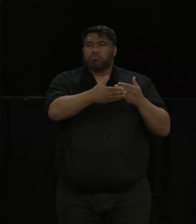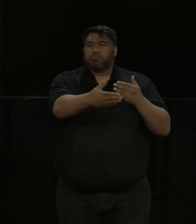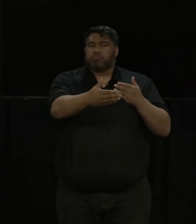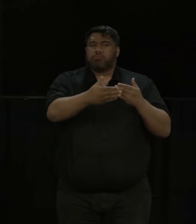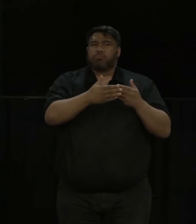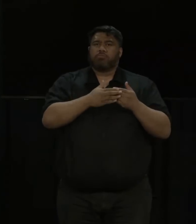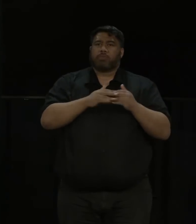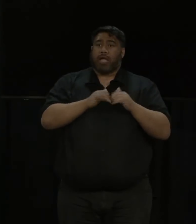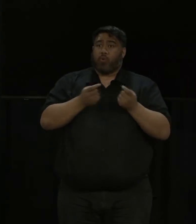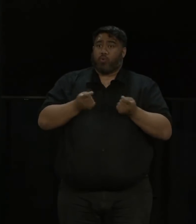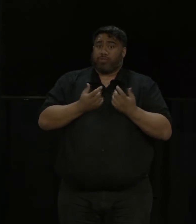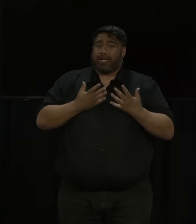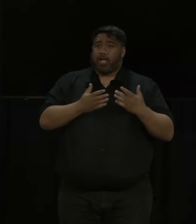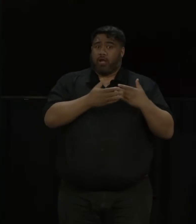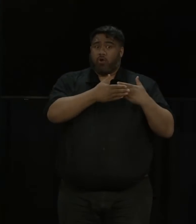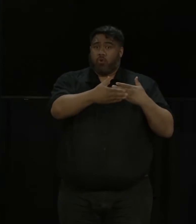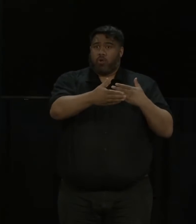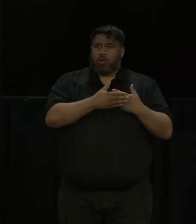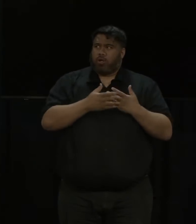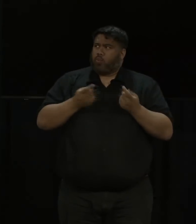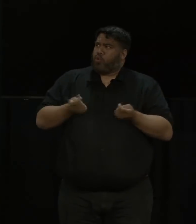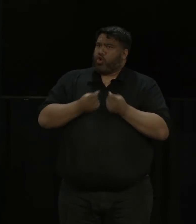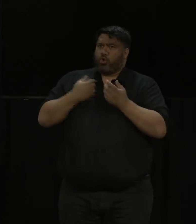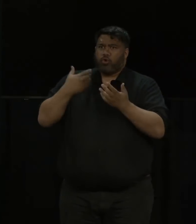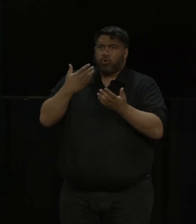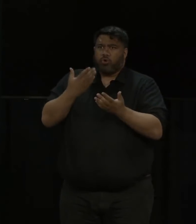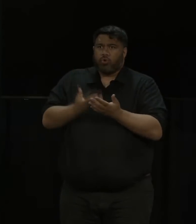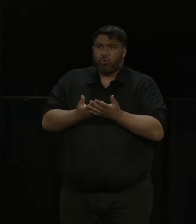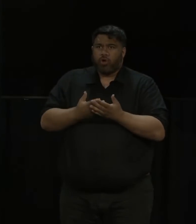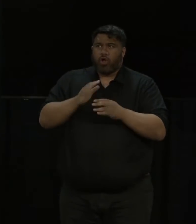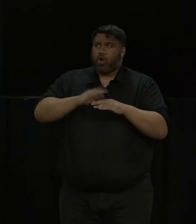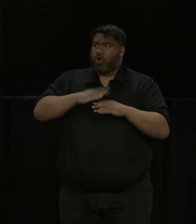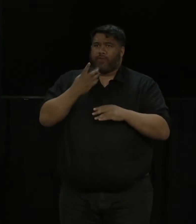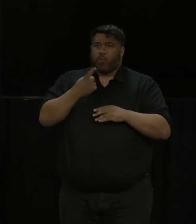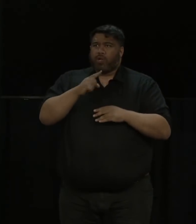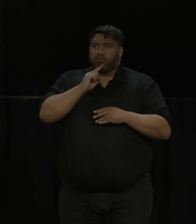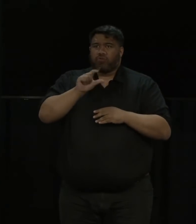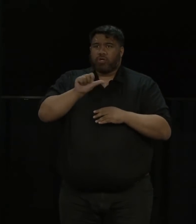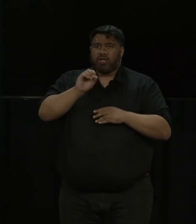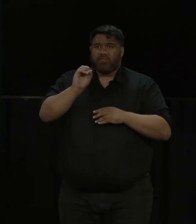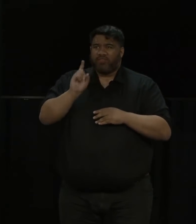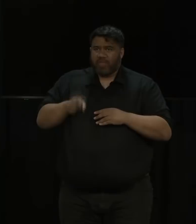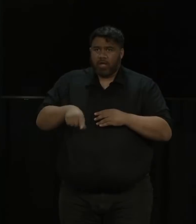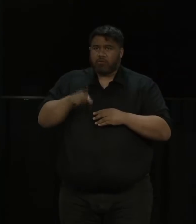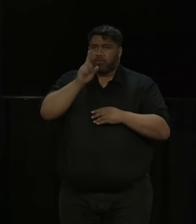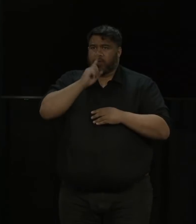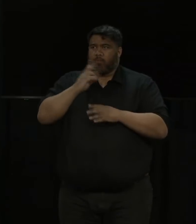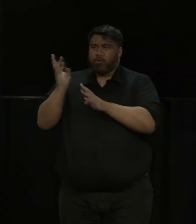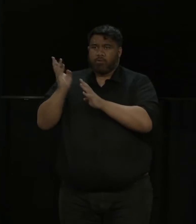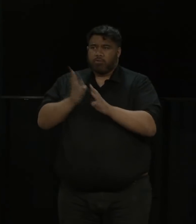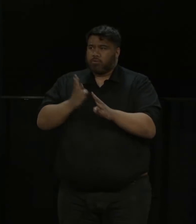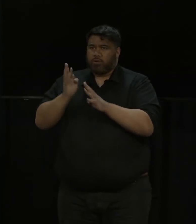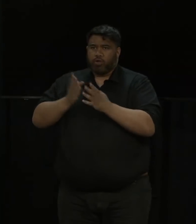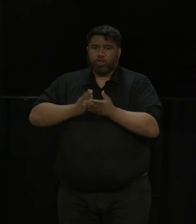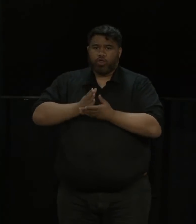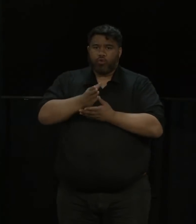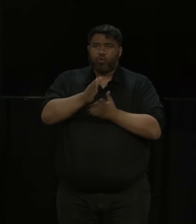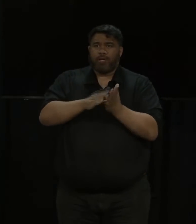mean that MiQ as a system is going to end anytime soon. MiQ was intended to be a temporary measure and its current scale and the way it